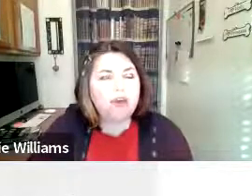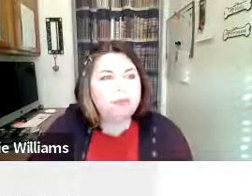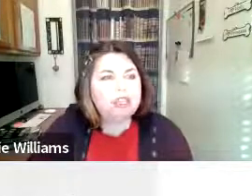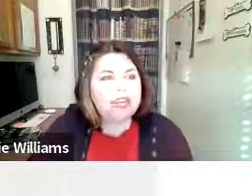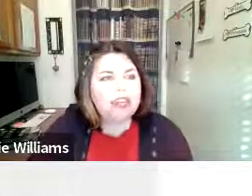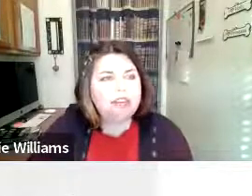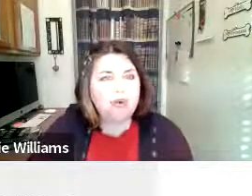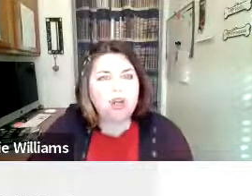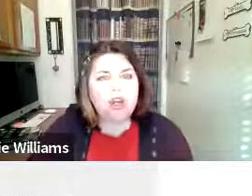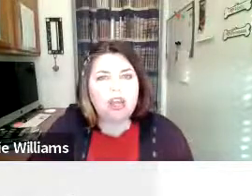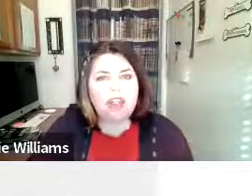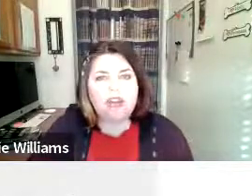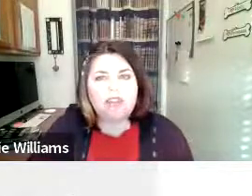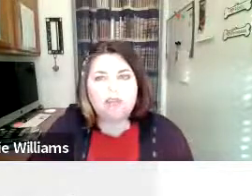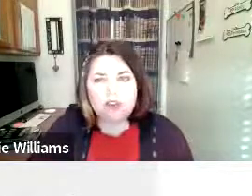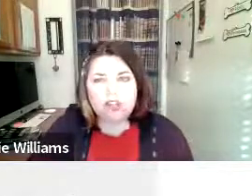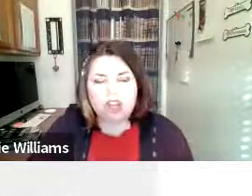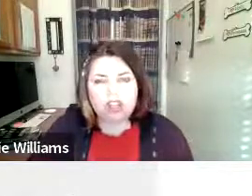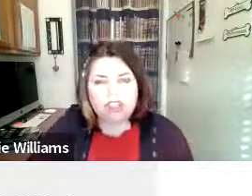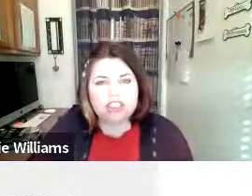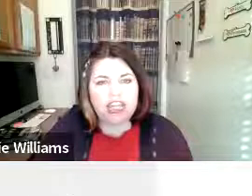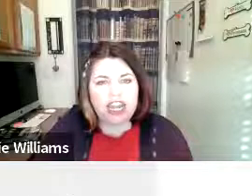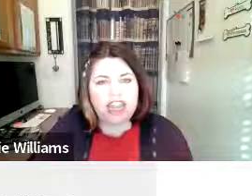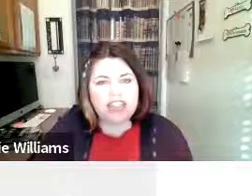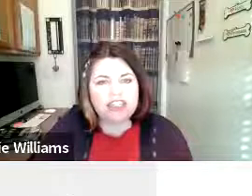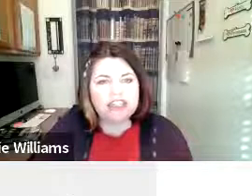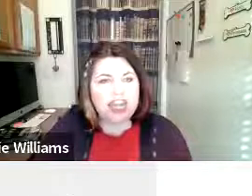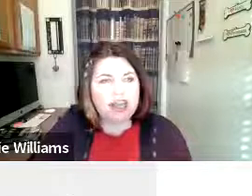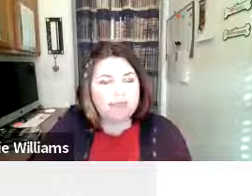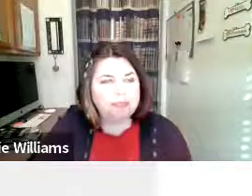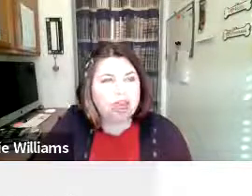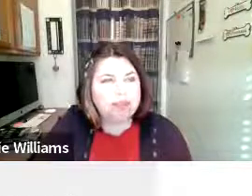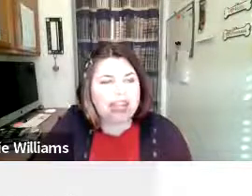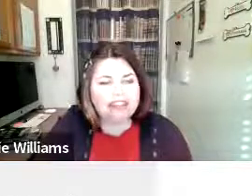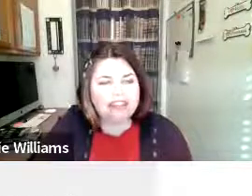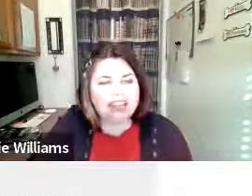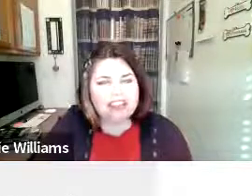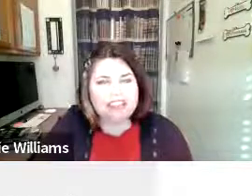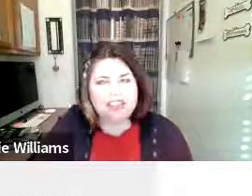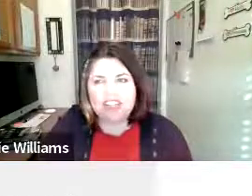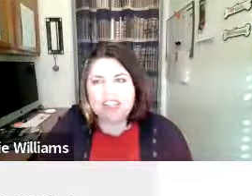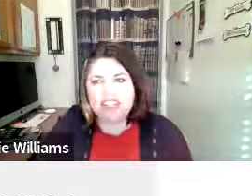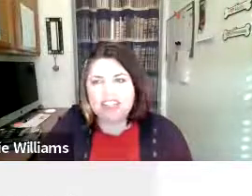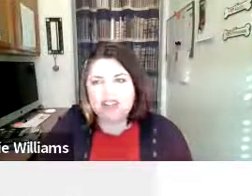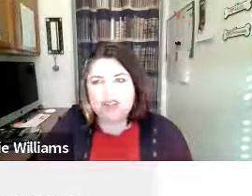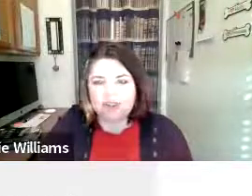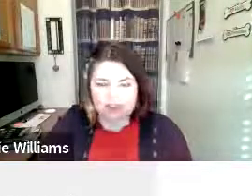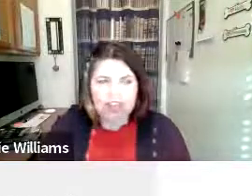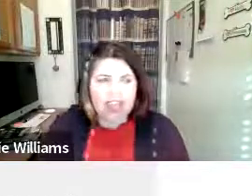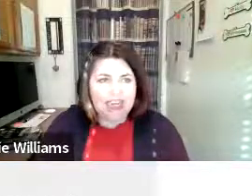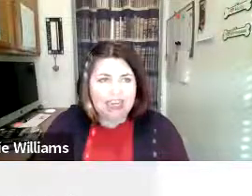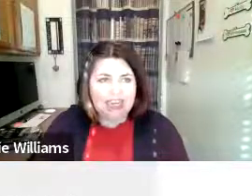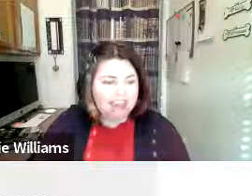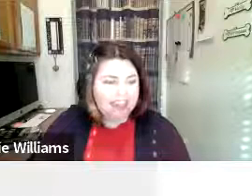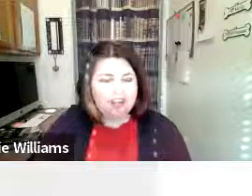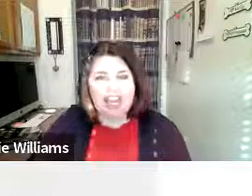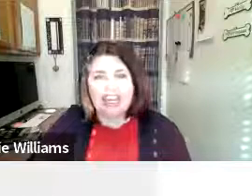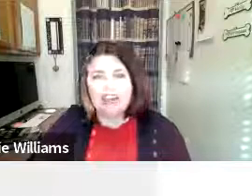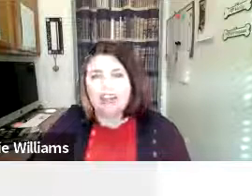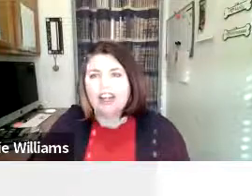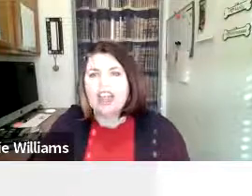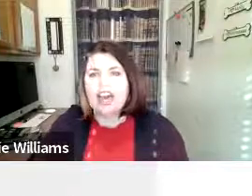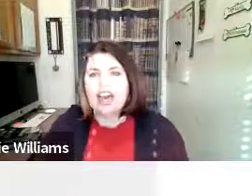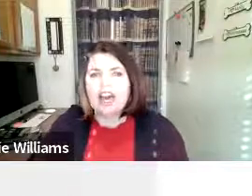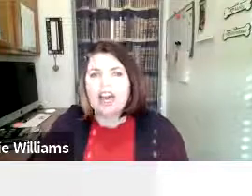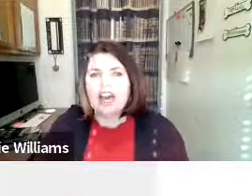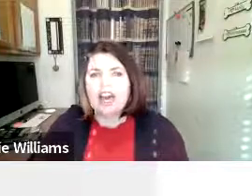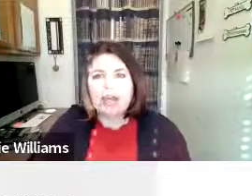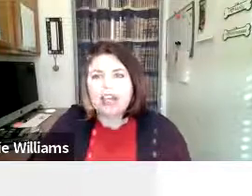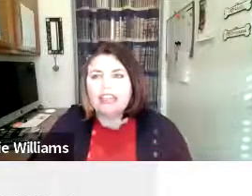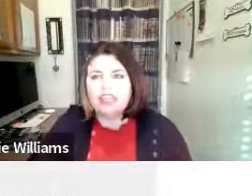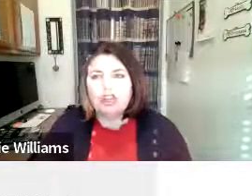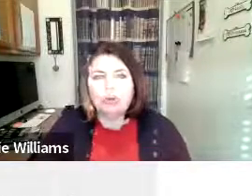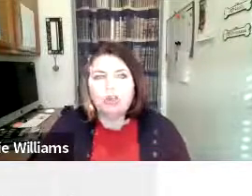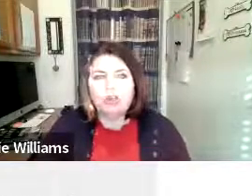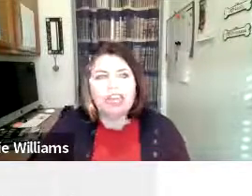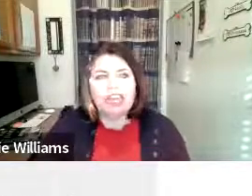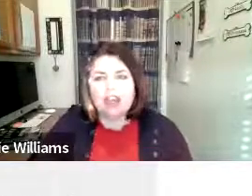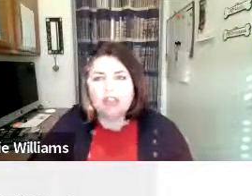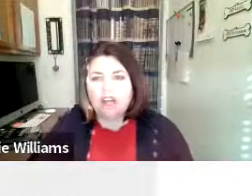Our plan for the full launch. And I'm going to ask David and Linda to add anything that I forget here. But you know, we're looking at a